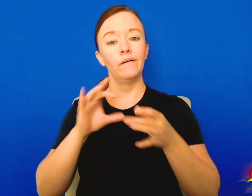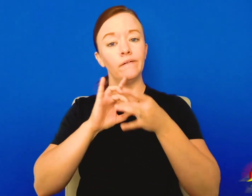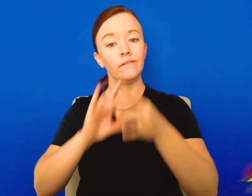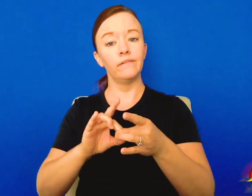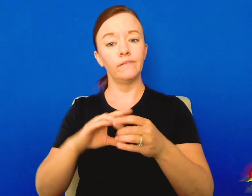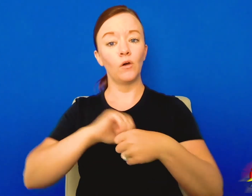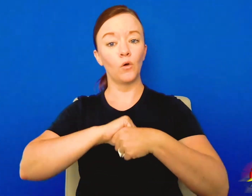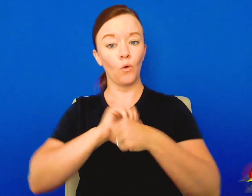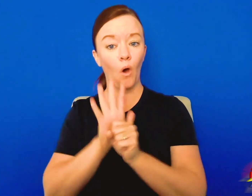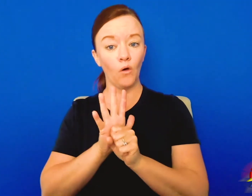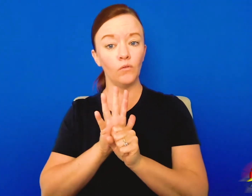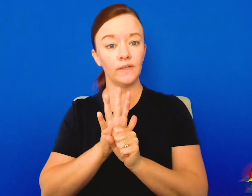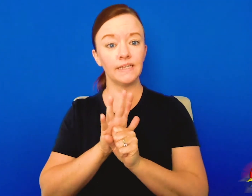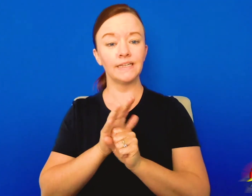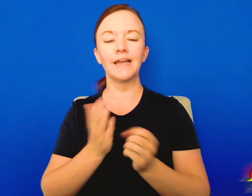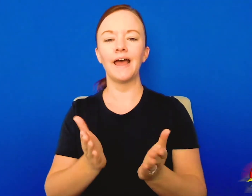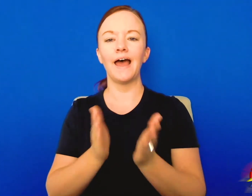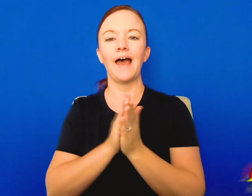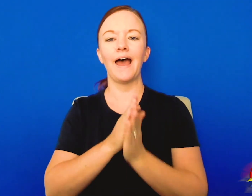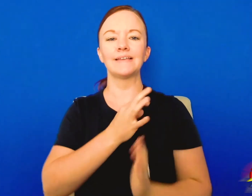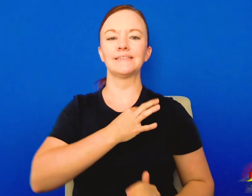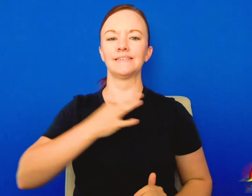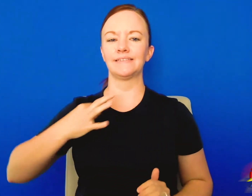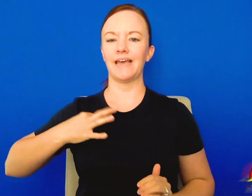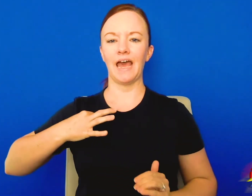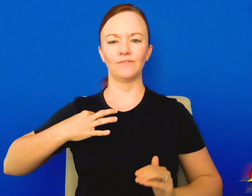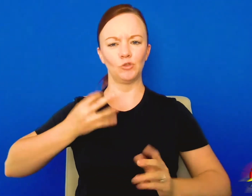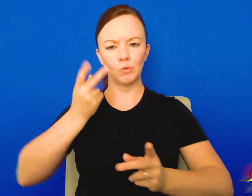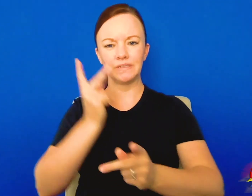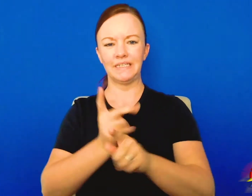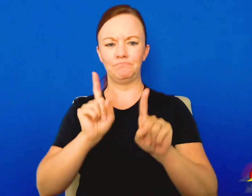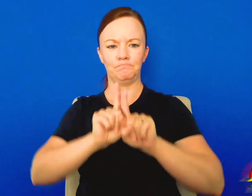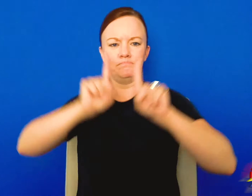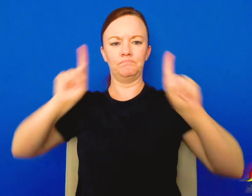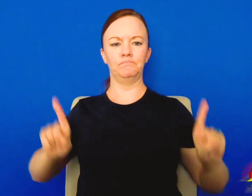AND CALL FOR ASSISTANCE FOR BODILY FLUID CLEAN UP.